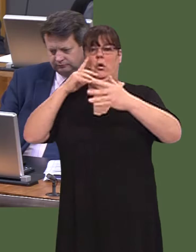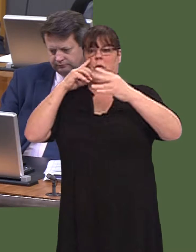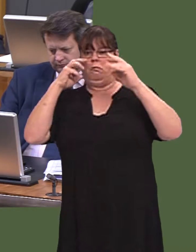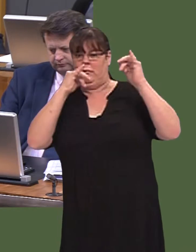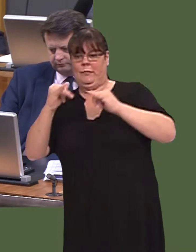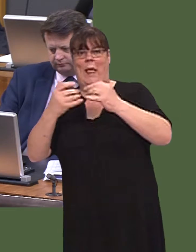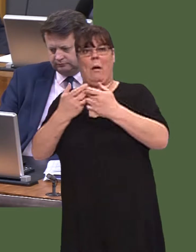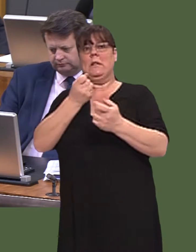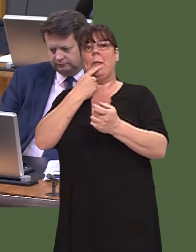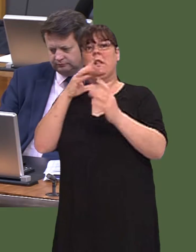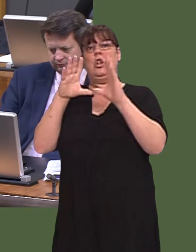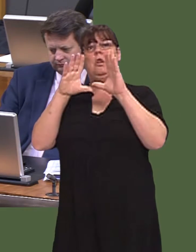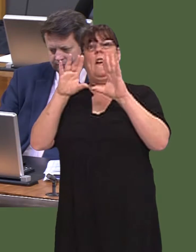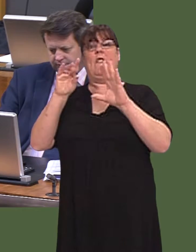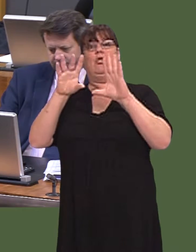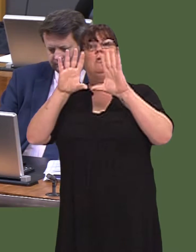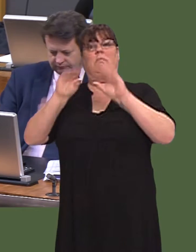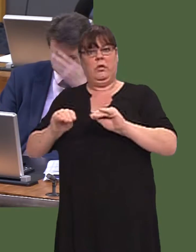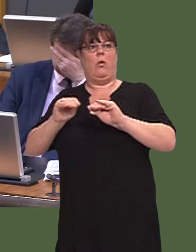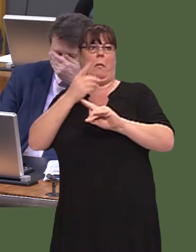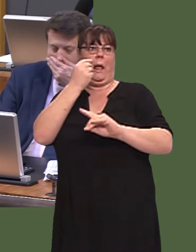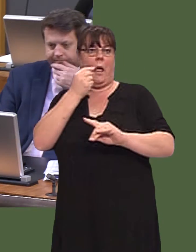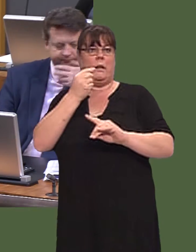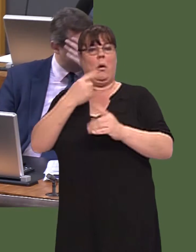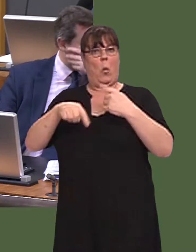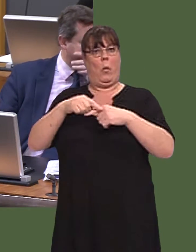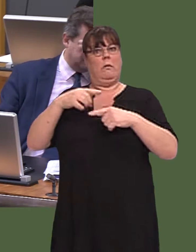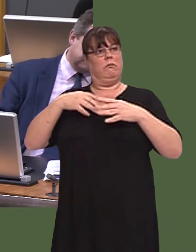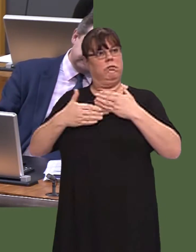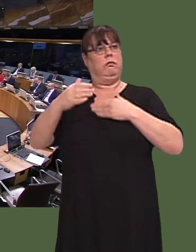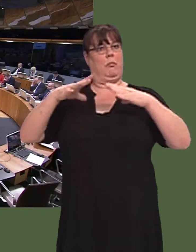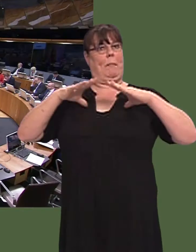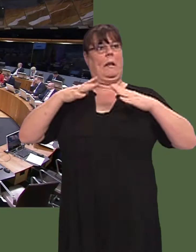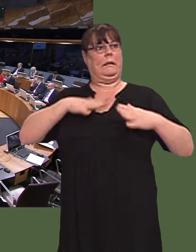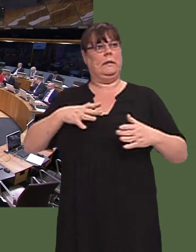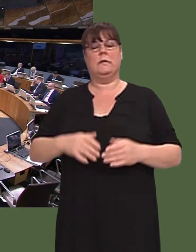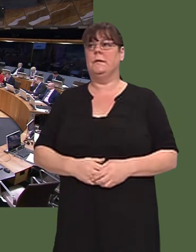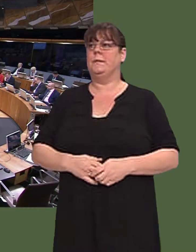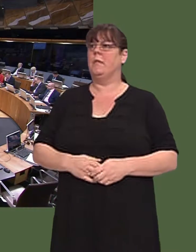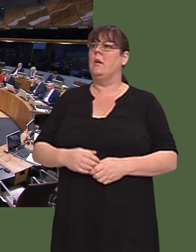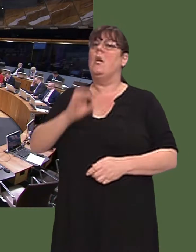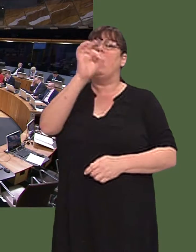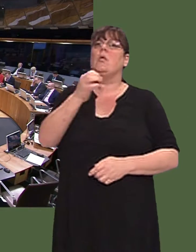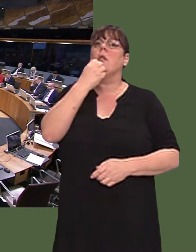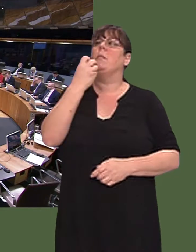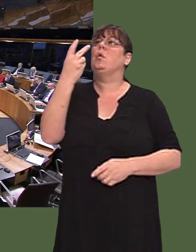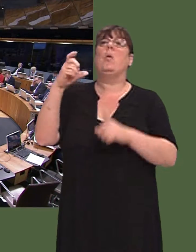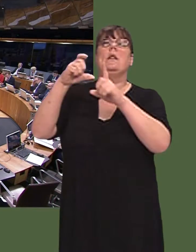And, so, international co-operation is hugely important to make sure that we stay ahead of the game. Darren Millar: 2.